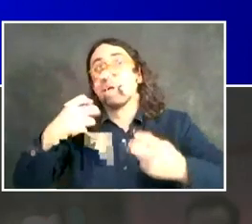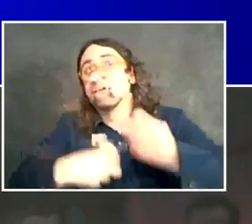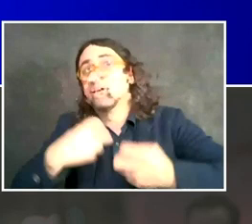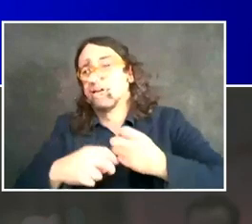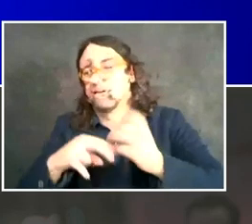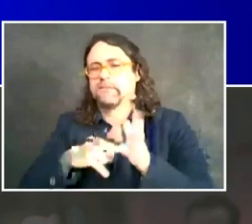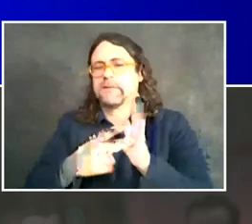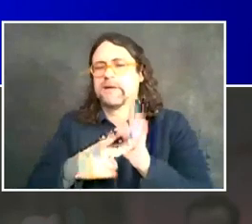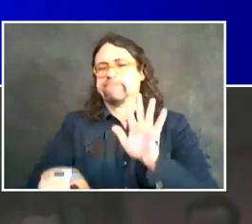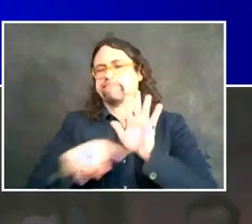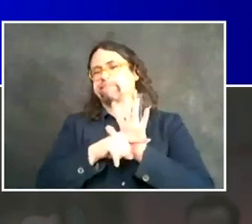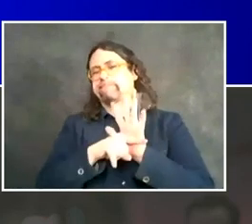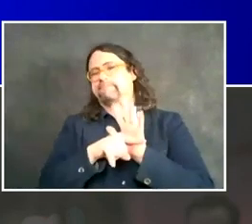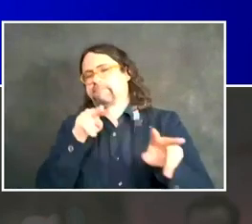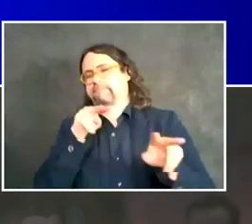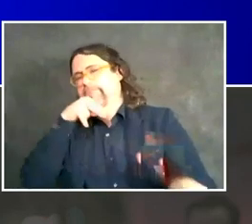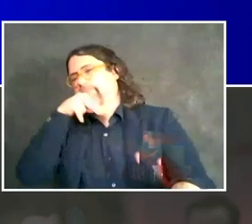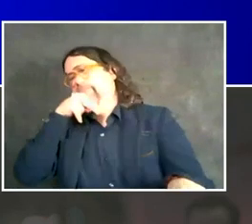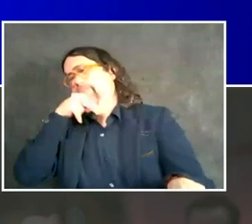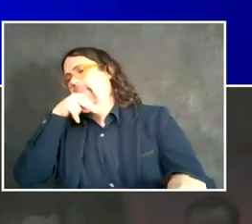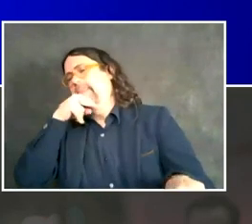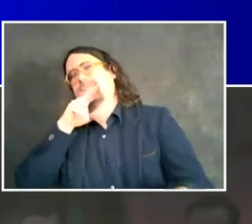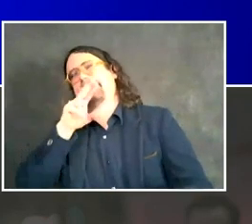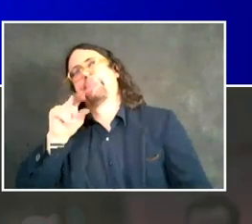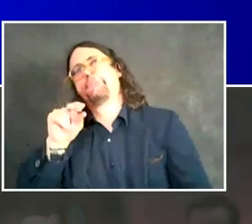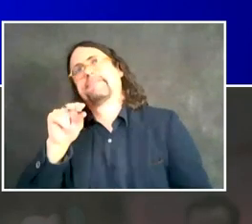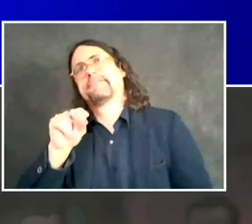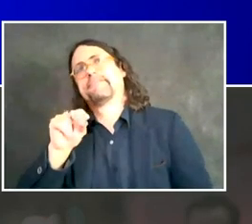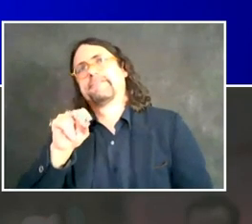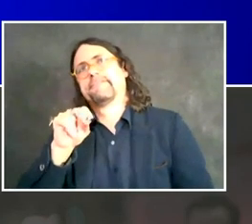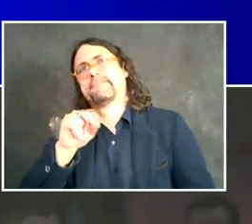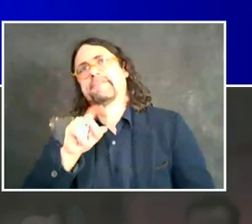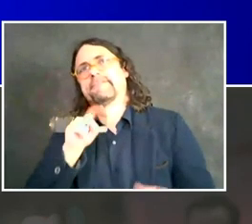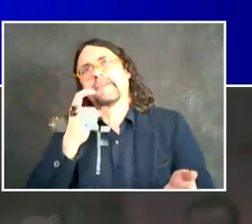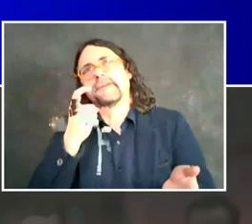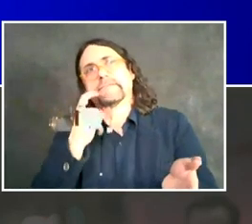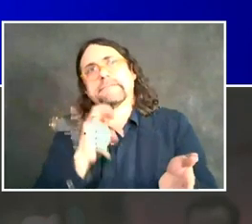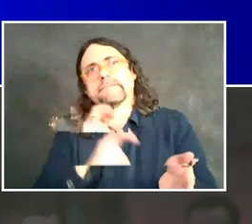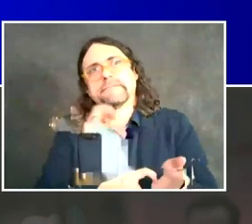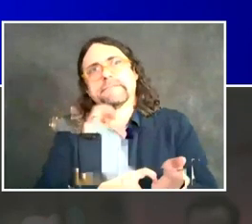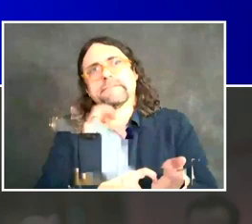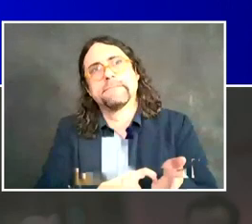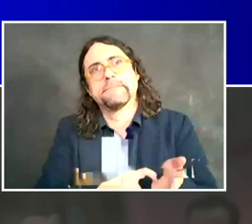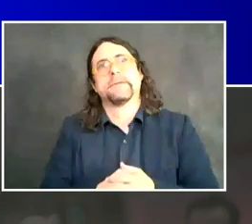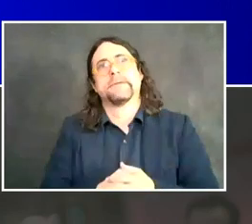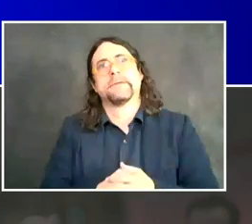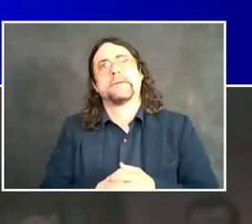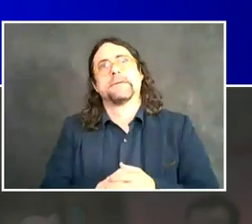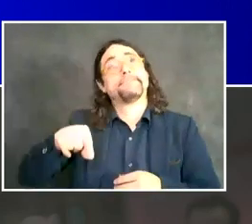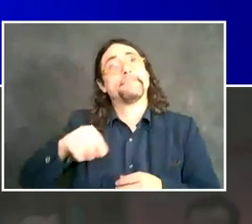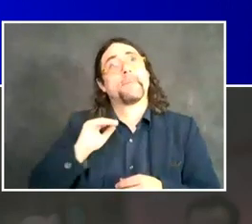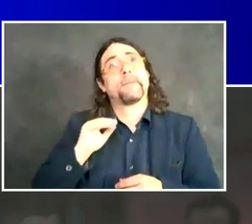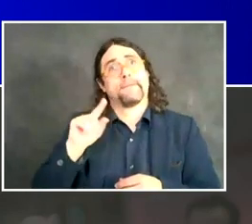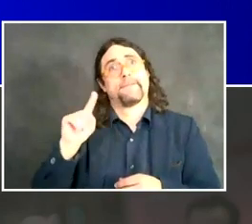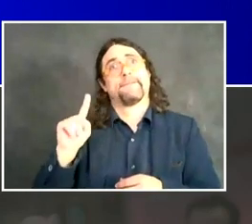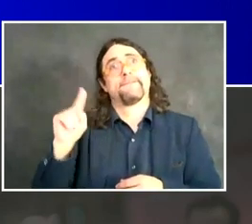SNOW STIGMA, NO BARRIERS. IN THIS PANDEMIC, SHE IS TAKING THAT SAME IMPULSE, THE SAME